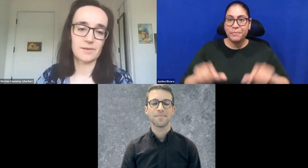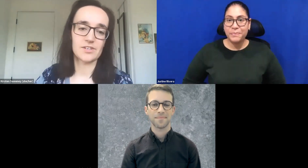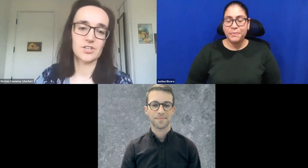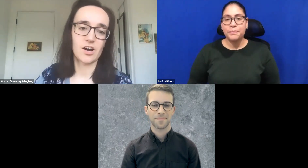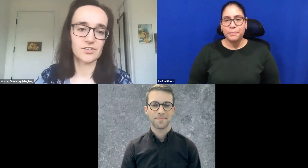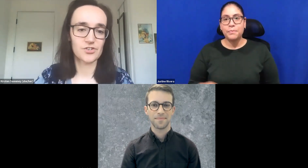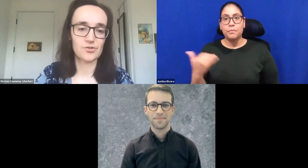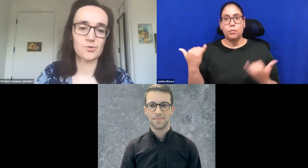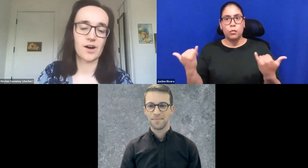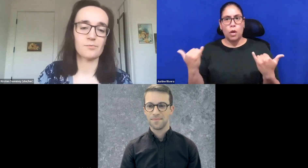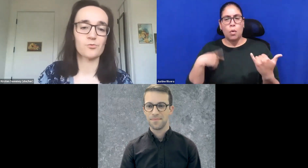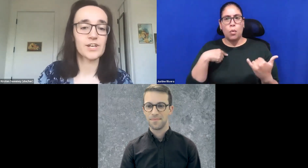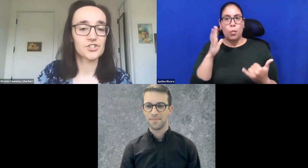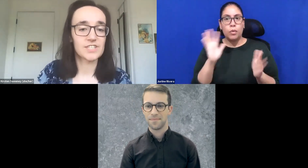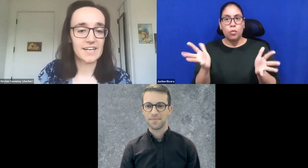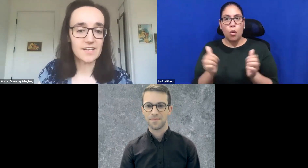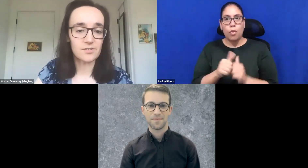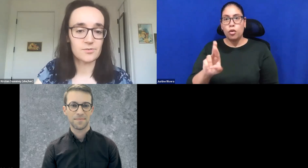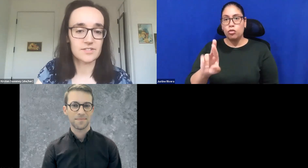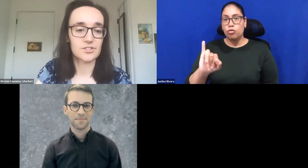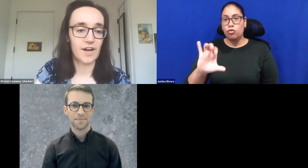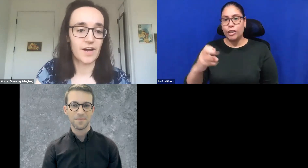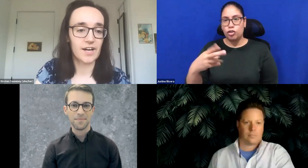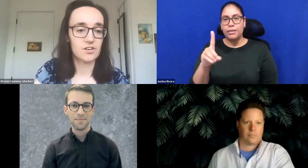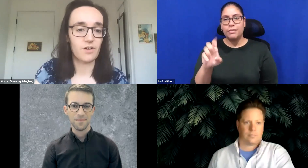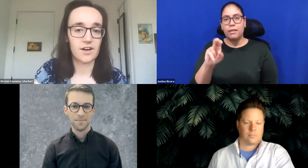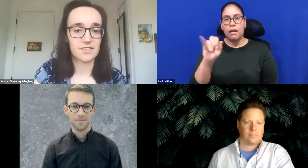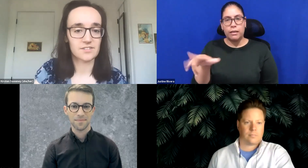be talking to Rich Denney, who's the Director of Audience